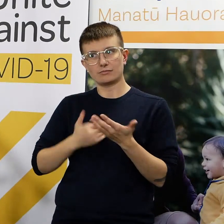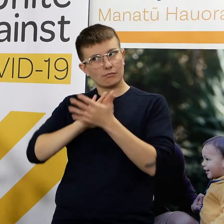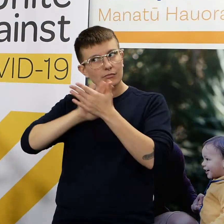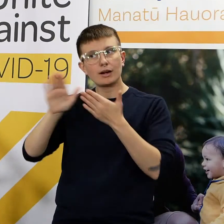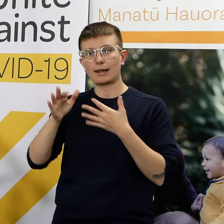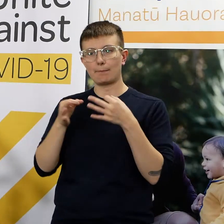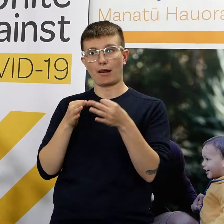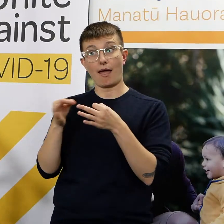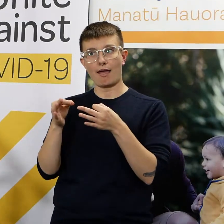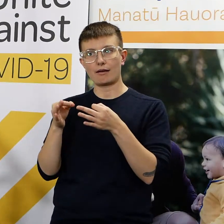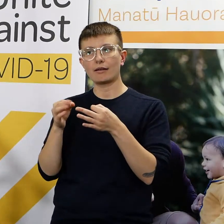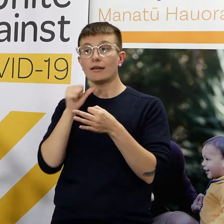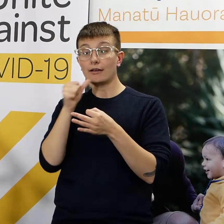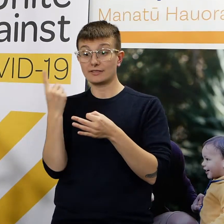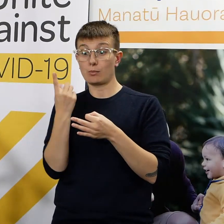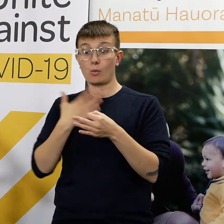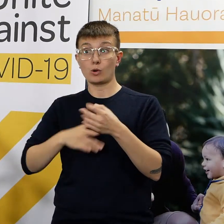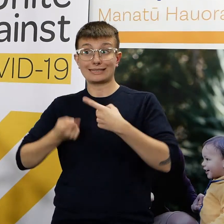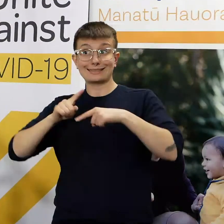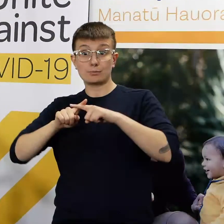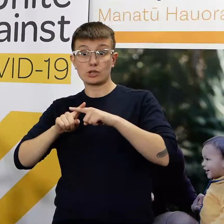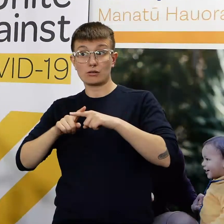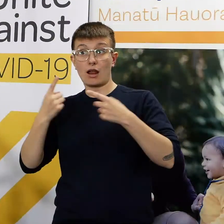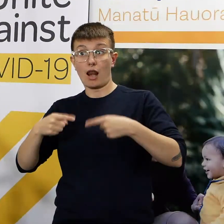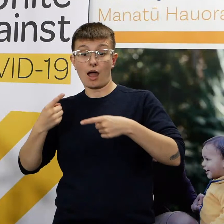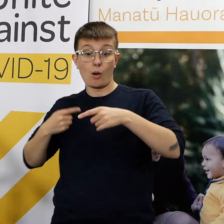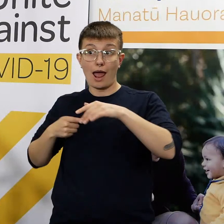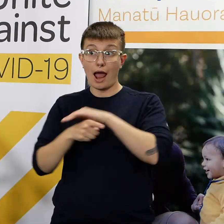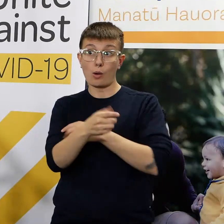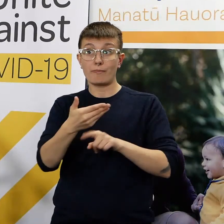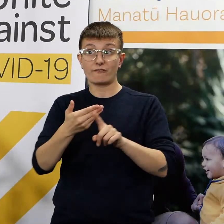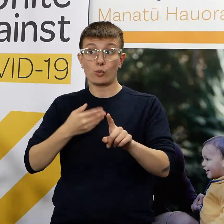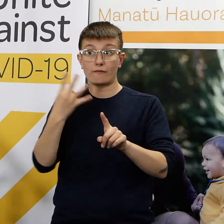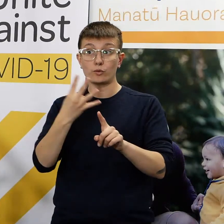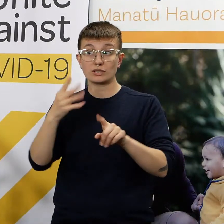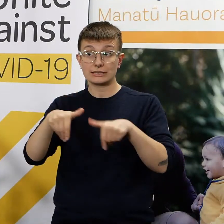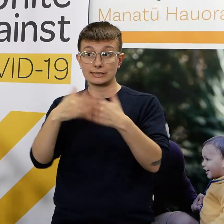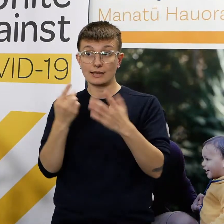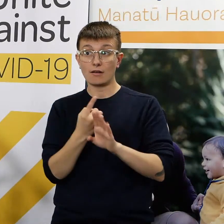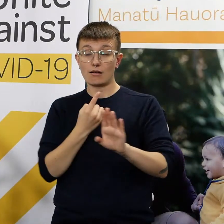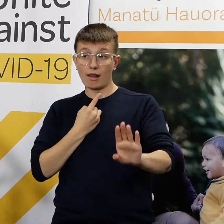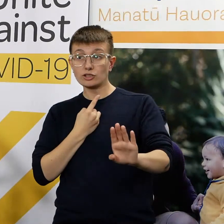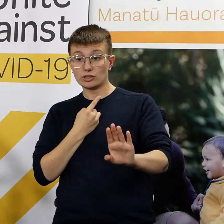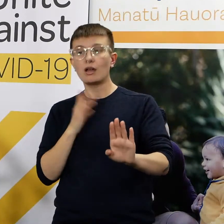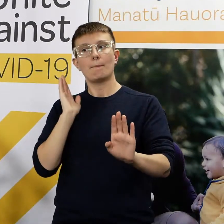We have got the requirement on anyone coming in for the 14 days isolation unless there is an exemption.